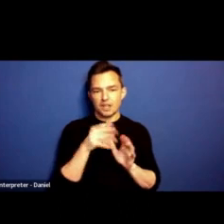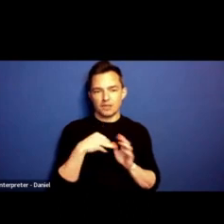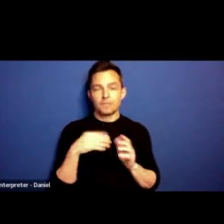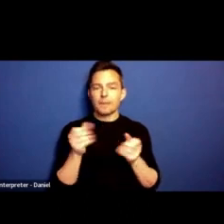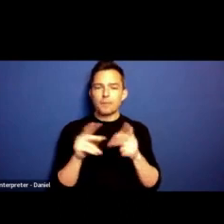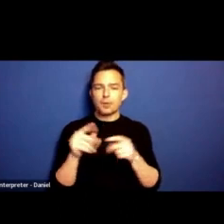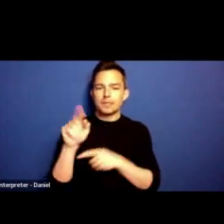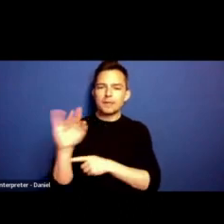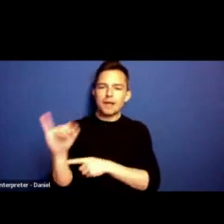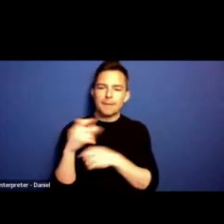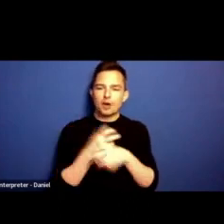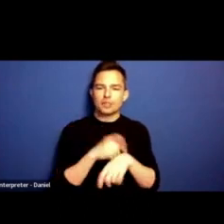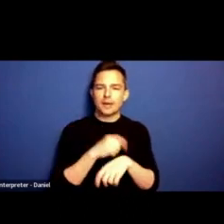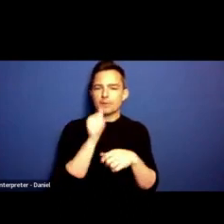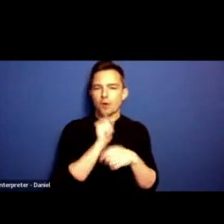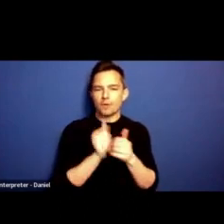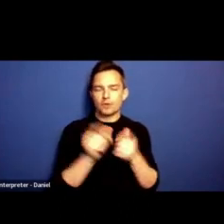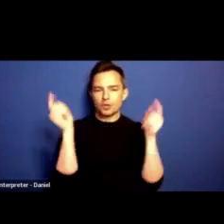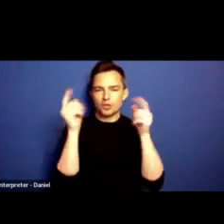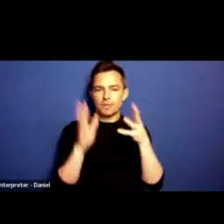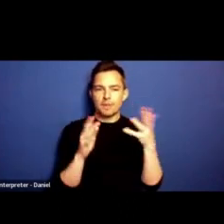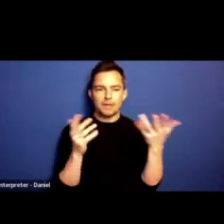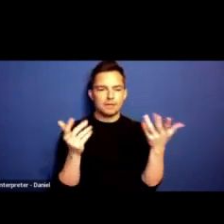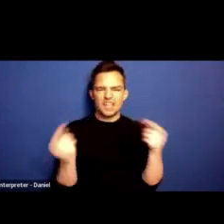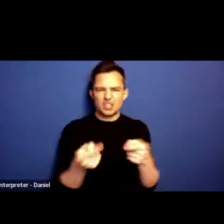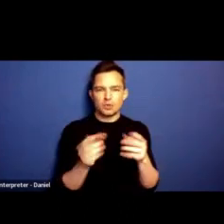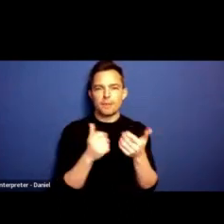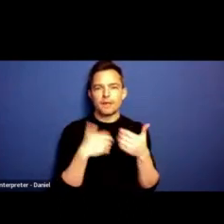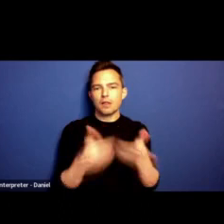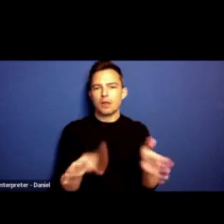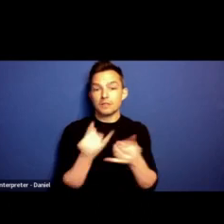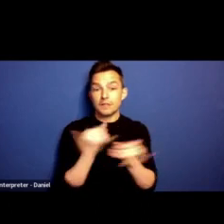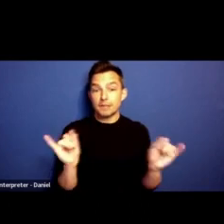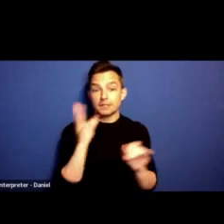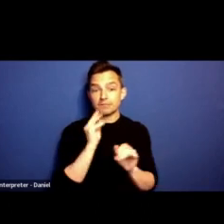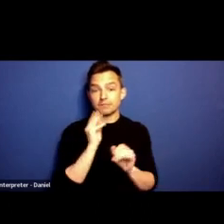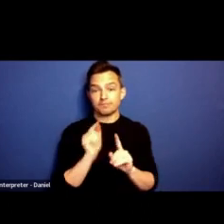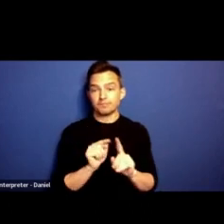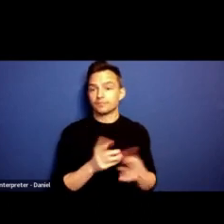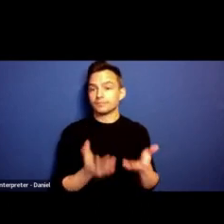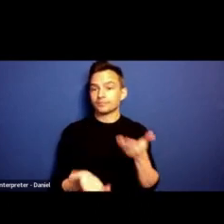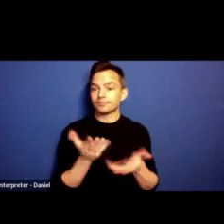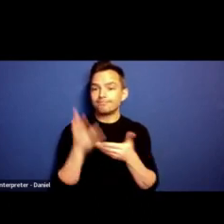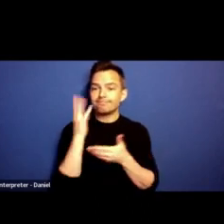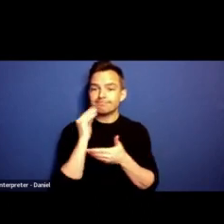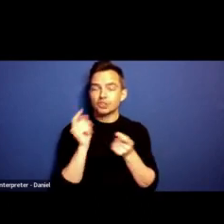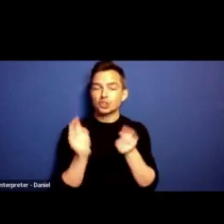with their injury, they may need to adjust to a low loss of independence. They may experience changes to their role